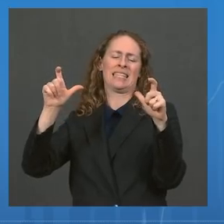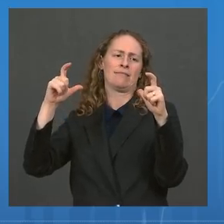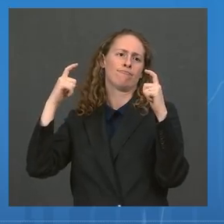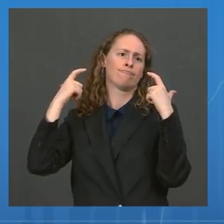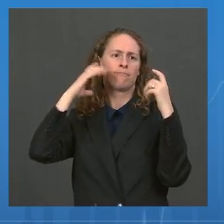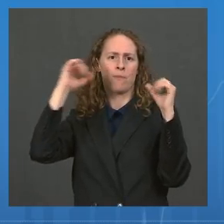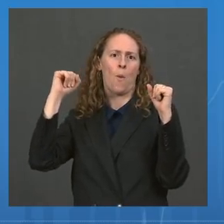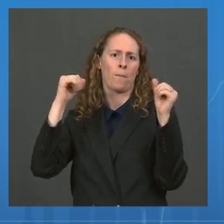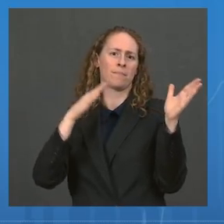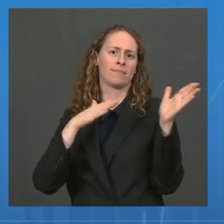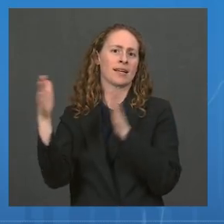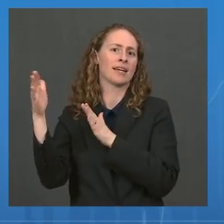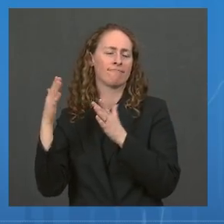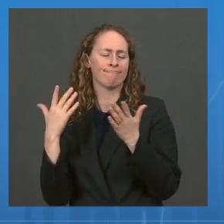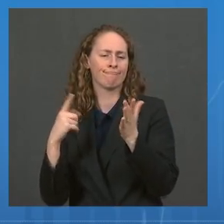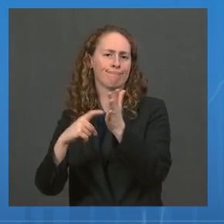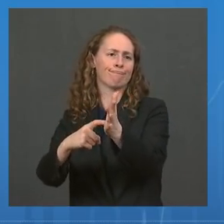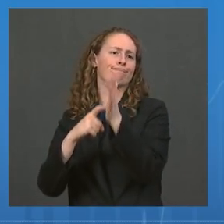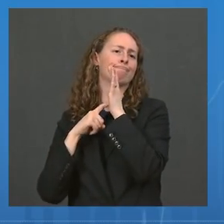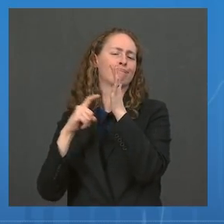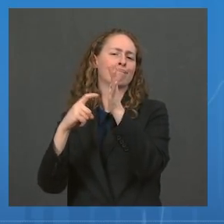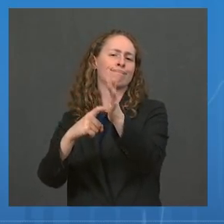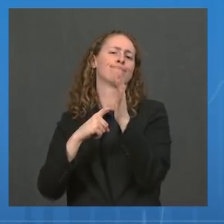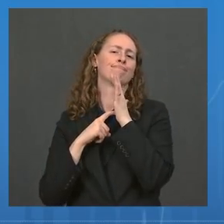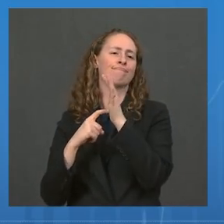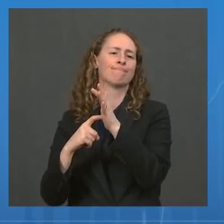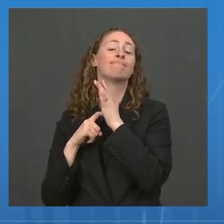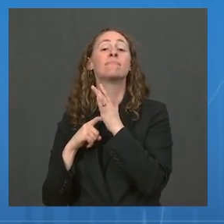I'll close with a simple but important call to action: